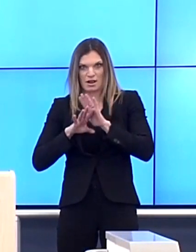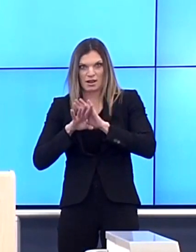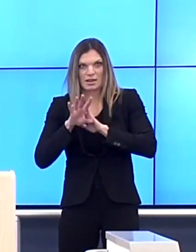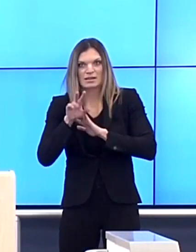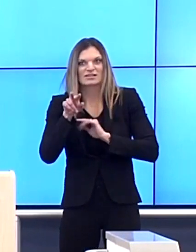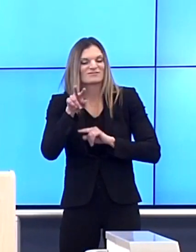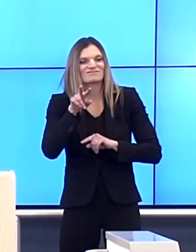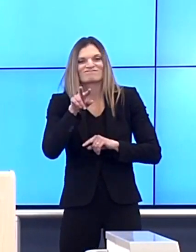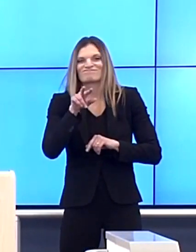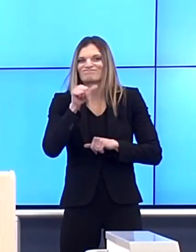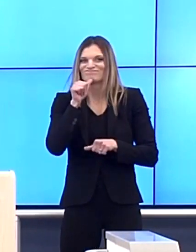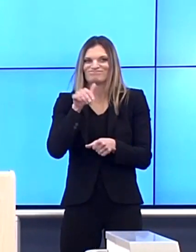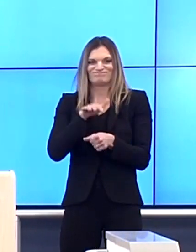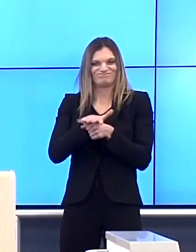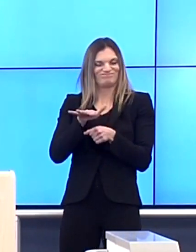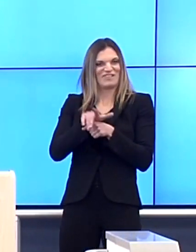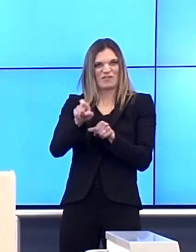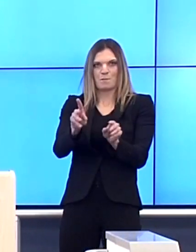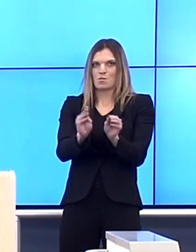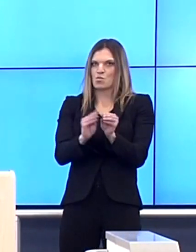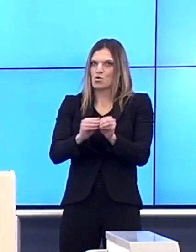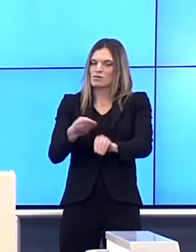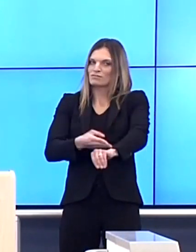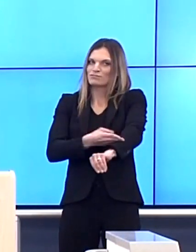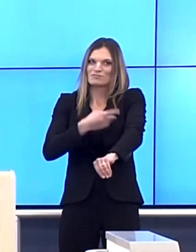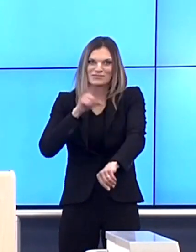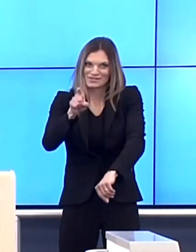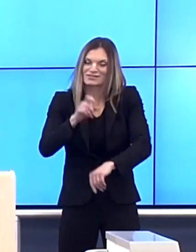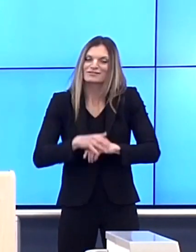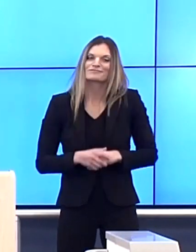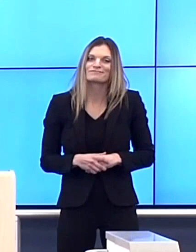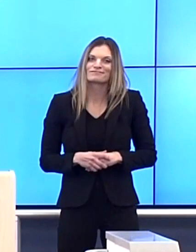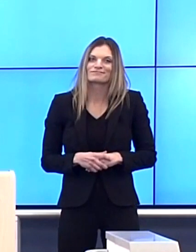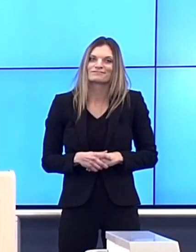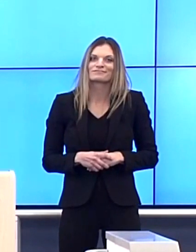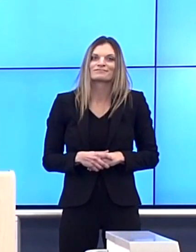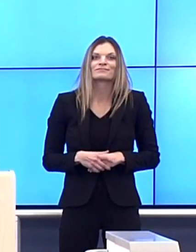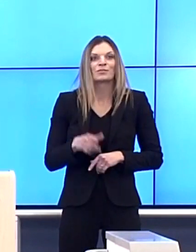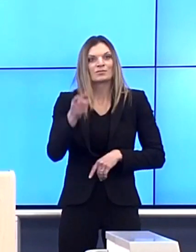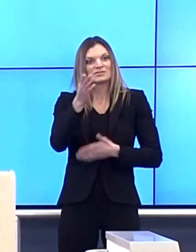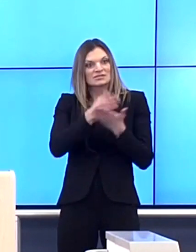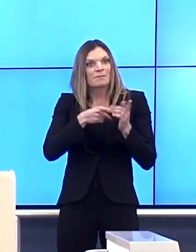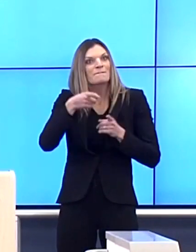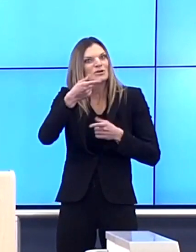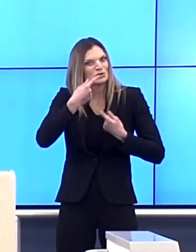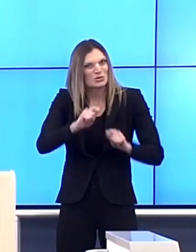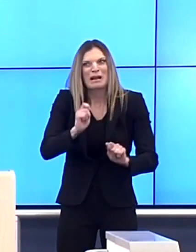THAT WE ARE SEEING, OUR MESSAGING AND OUR WARNINGS ARE MESSAGING AND OUR WARNINGS ARE SIMPLY NOT ENOUGH. SIMPLY NOT ENOUGH. IT’S PUTTING US ALL AT RISK IT’S PUTTING US ALL AT RISK INCLUDING THOSE WHO ARE DOING